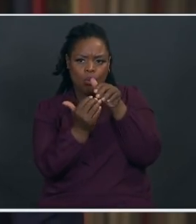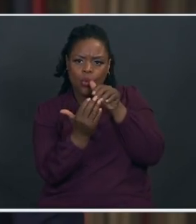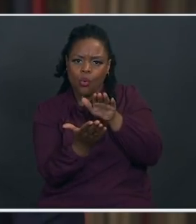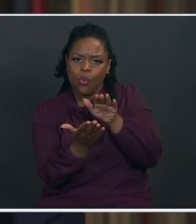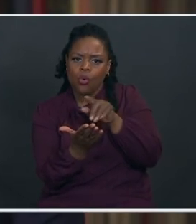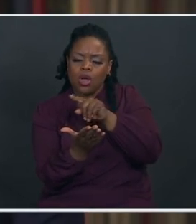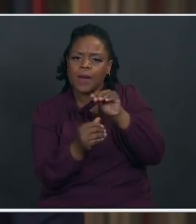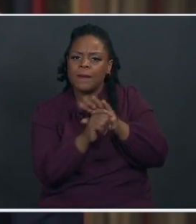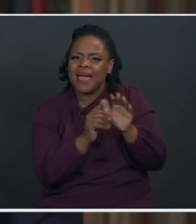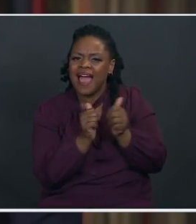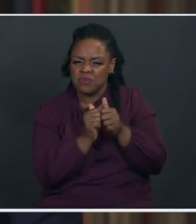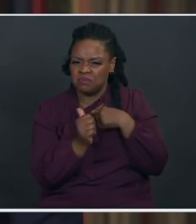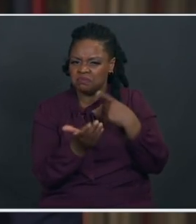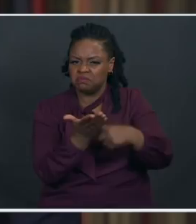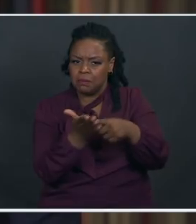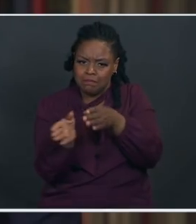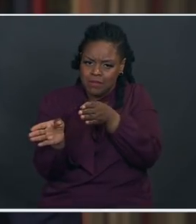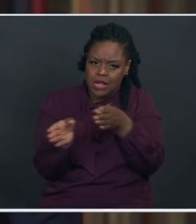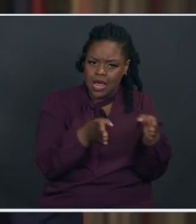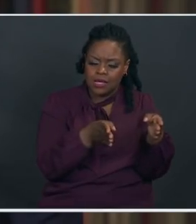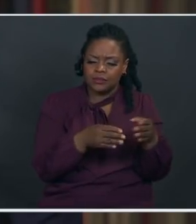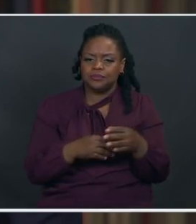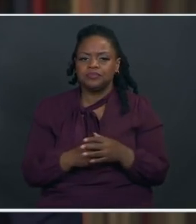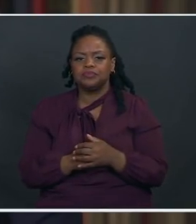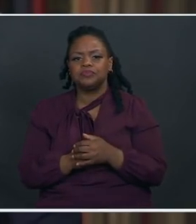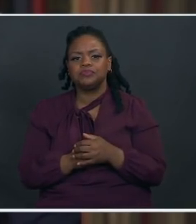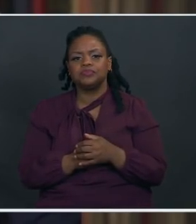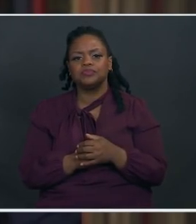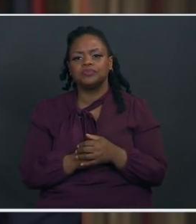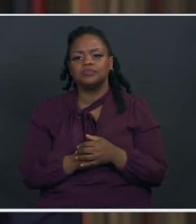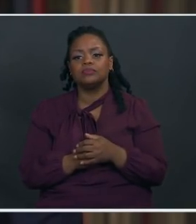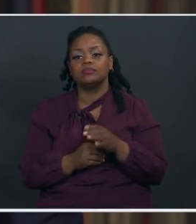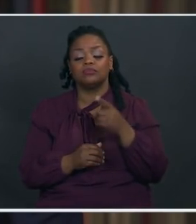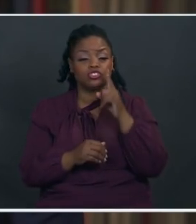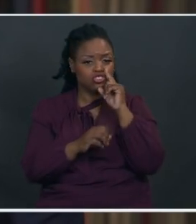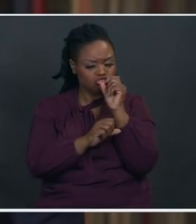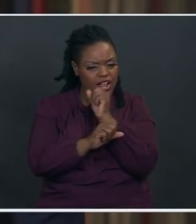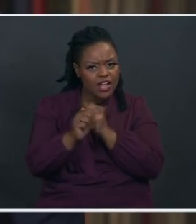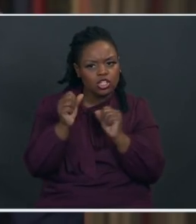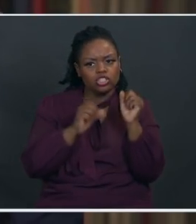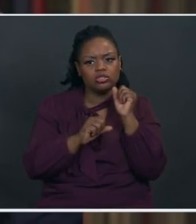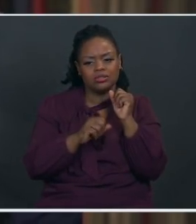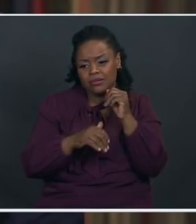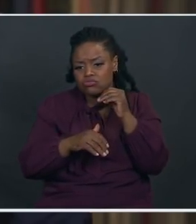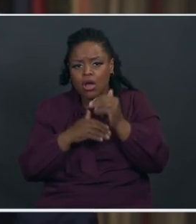Namely, the strategy, the progress and the challenges openly and transparently.